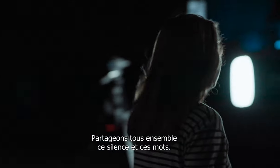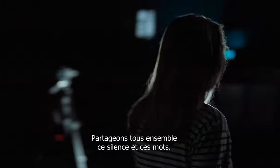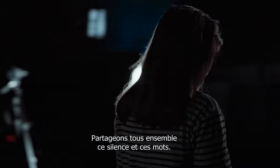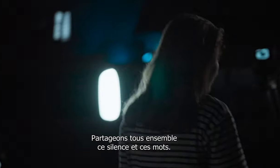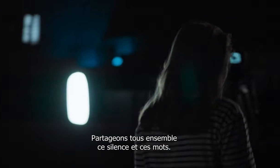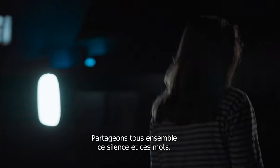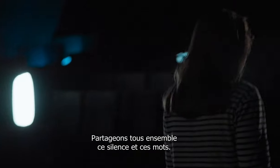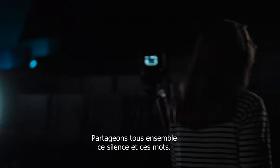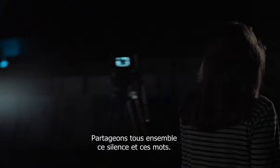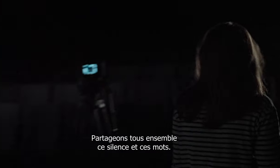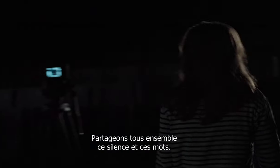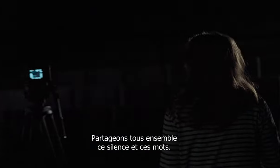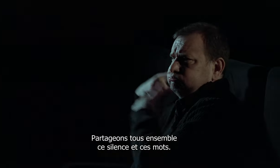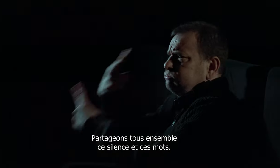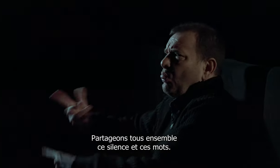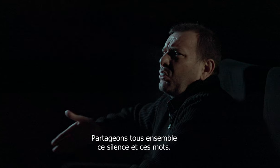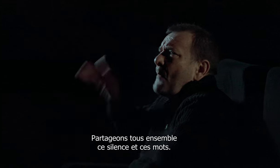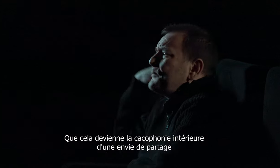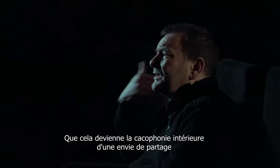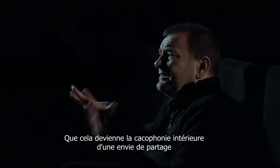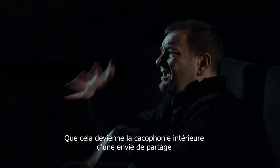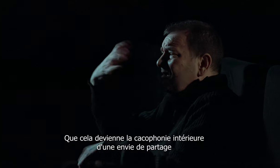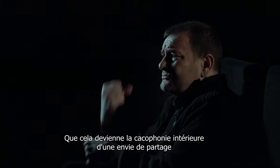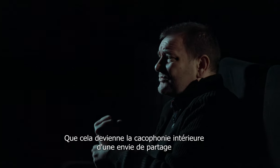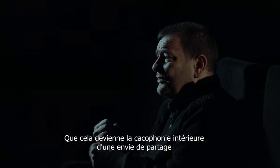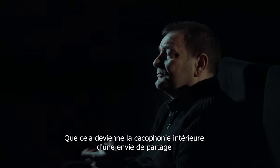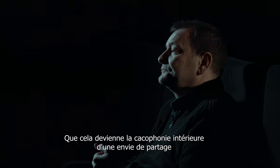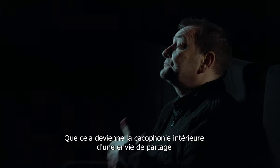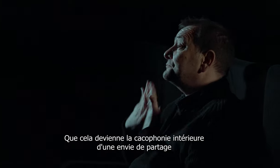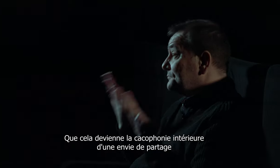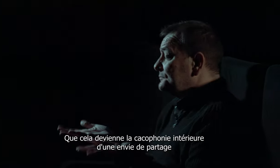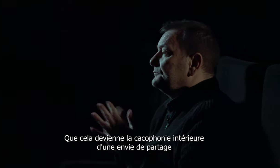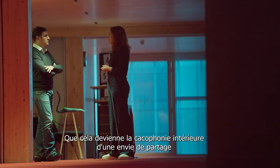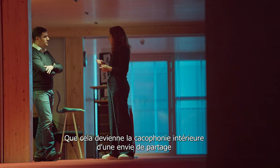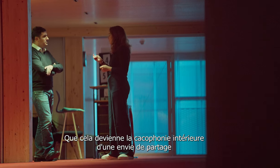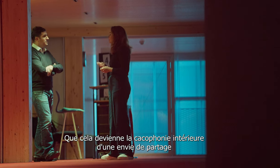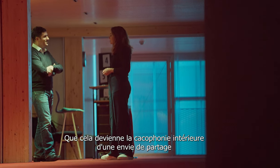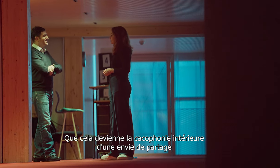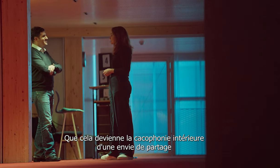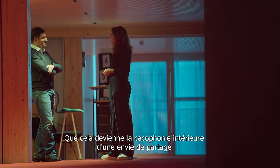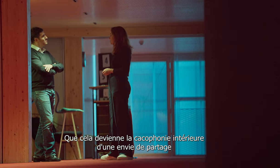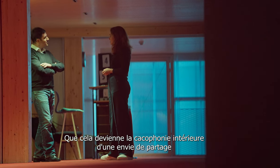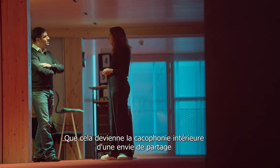Let us all share this silence and these words together. May this become the inner cacophony of a desire for sharing